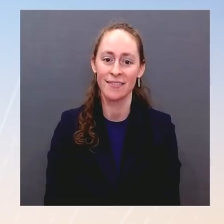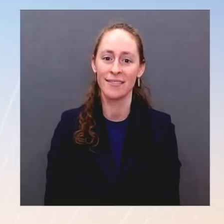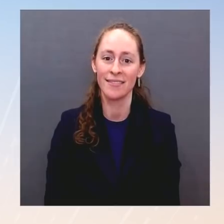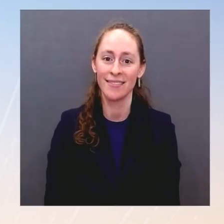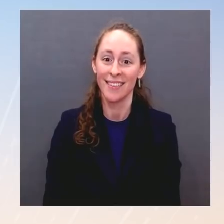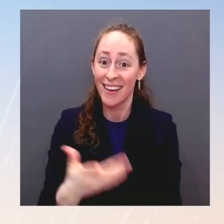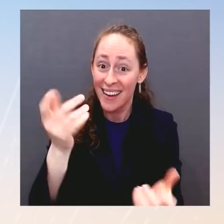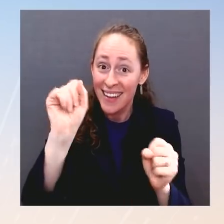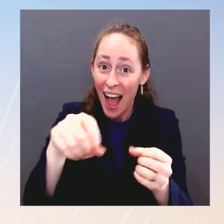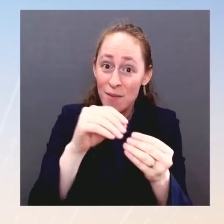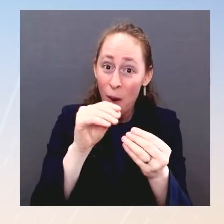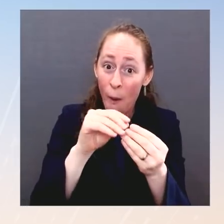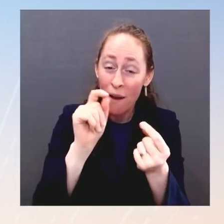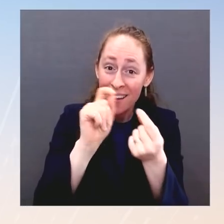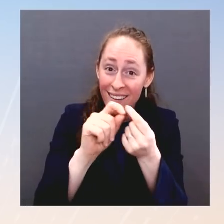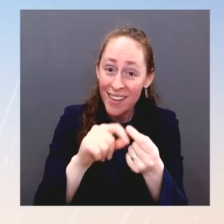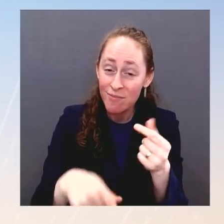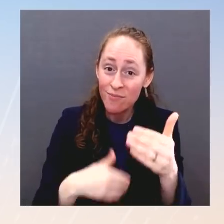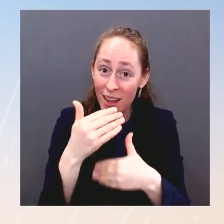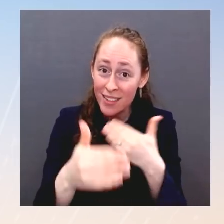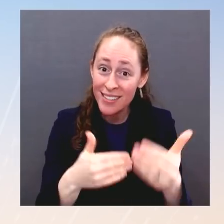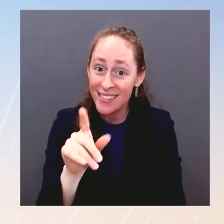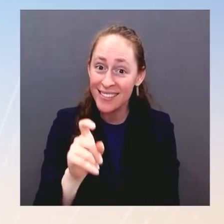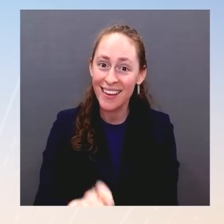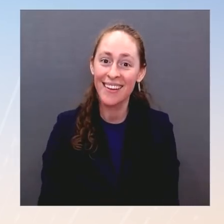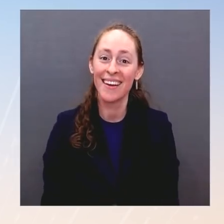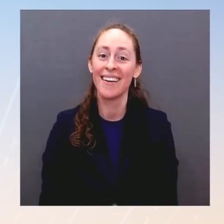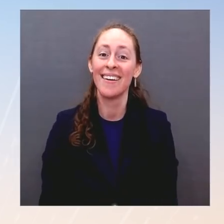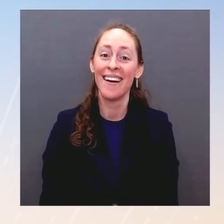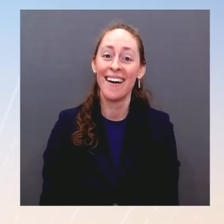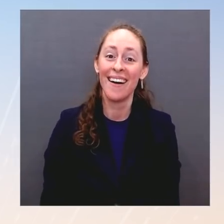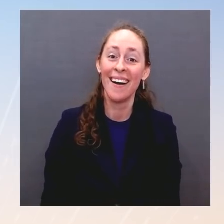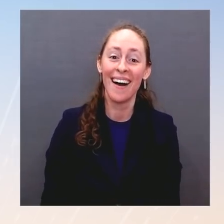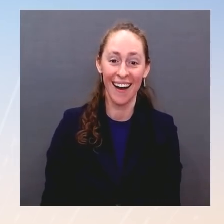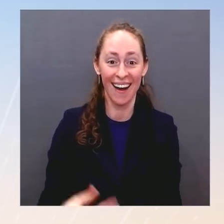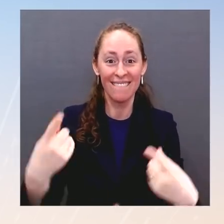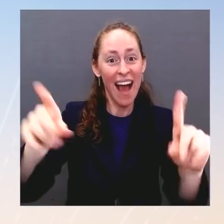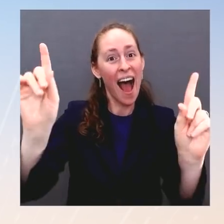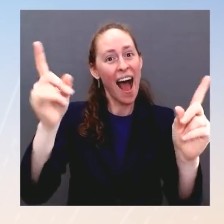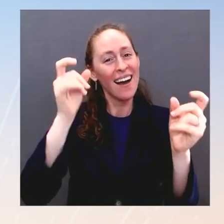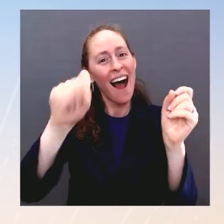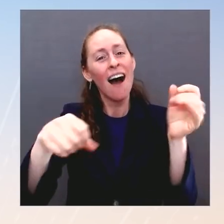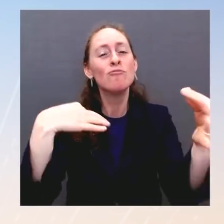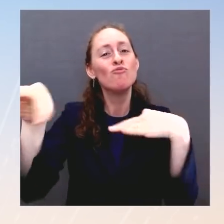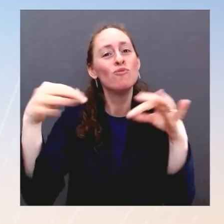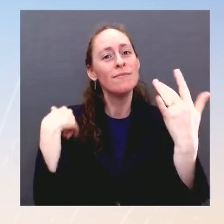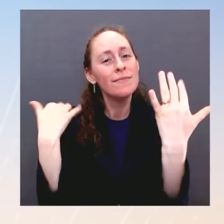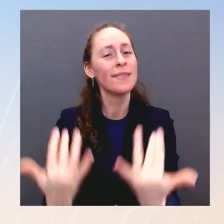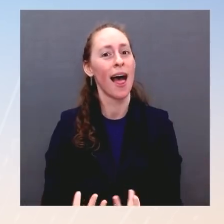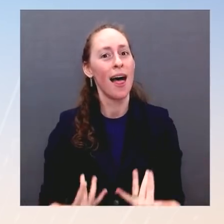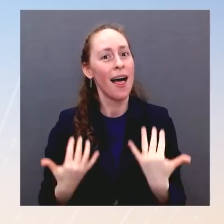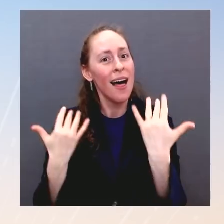The Press: Like, you know, how long the interview or interviews were, what they talked about, what led the President